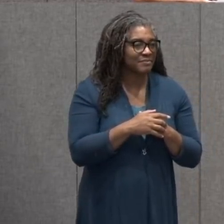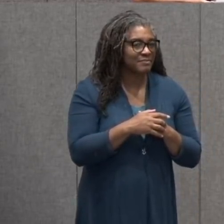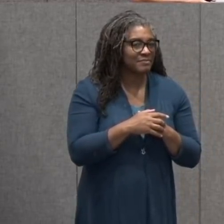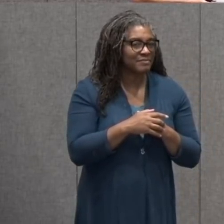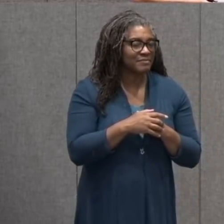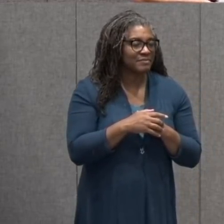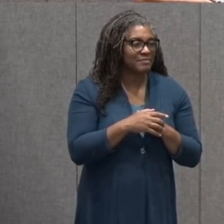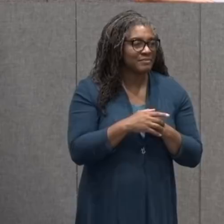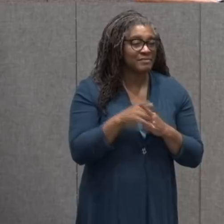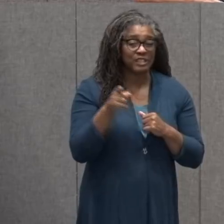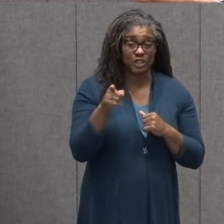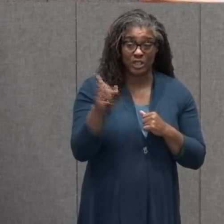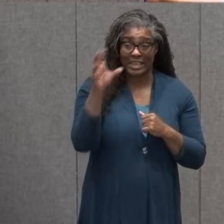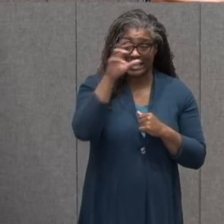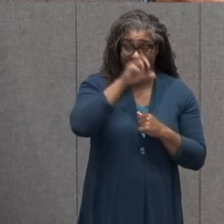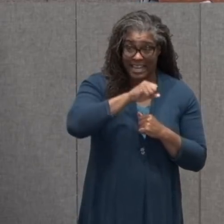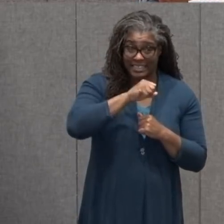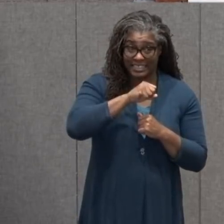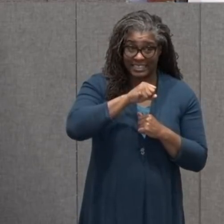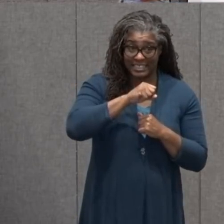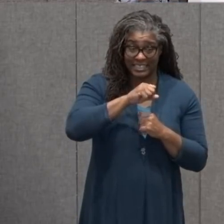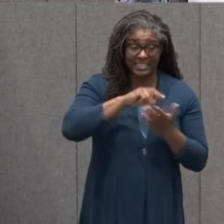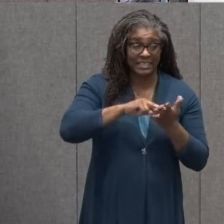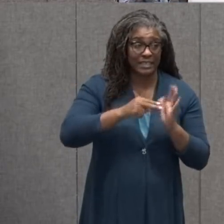So I get to put one tally mark up there for that.